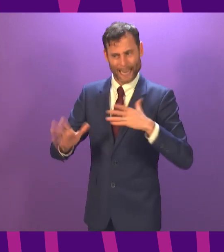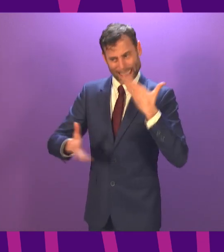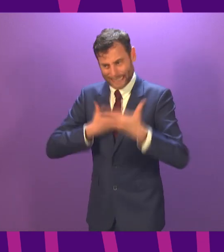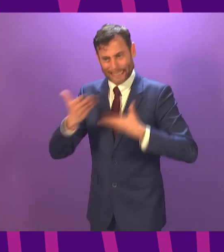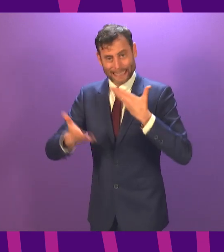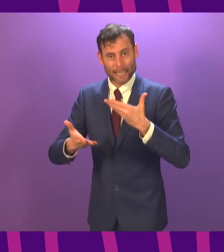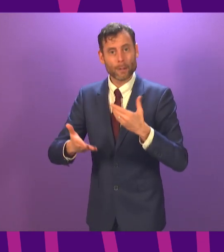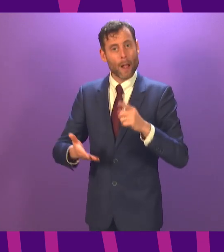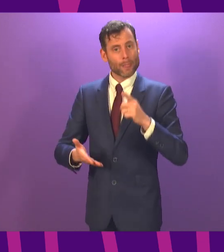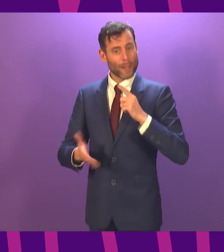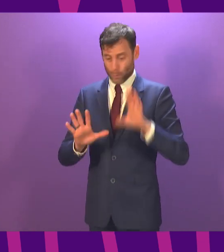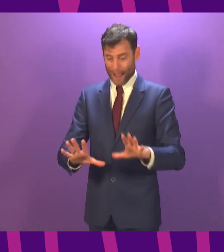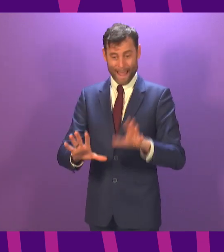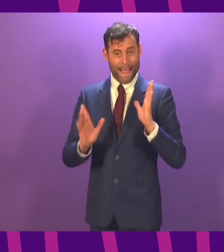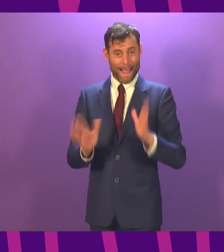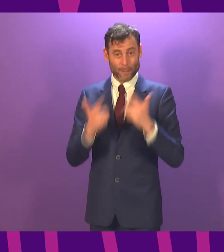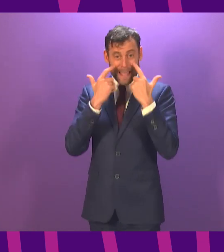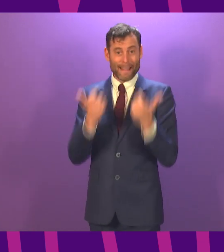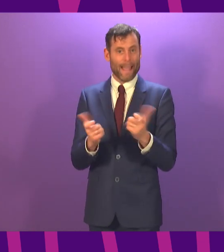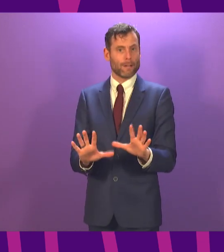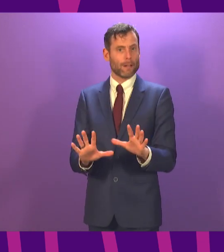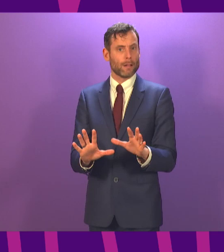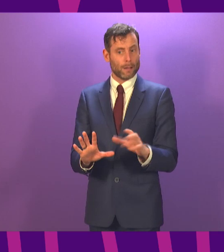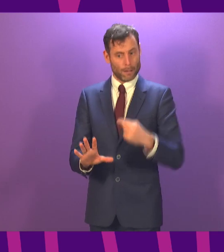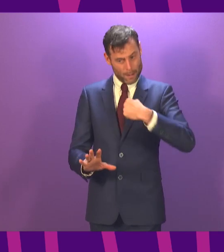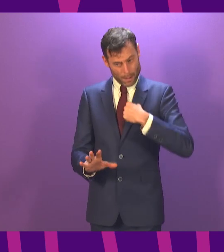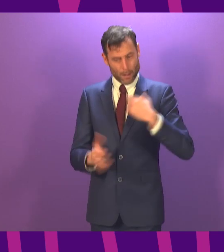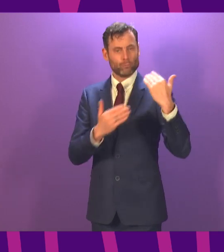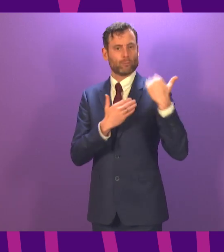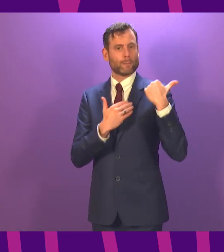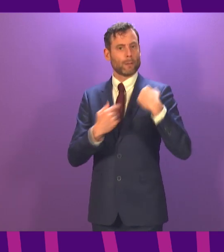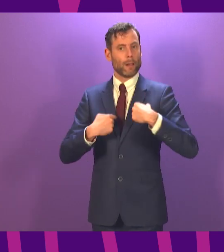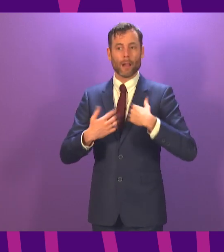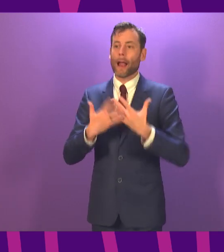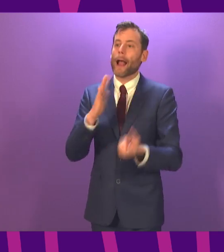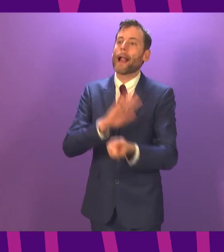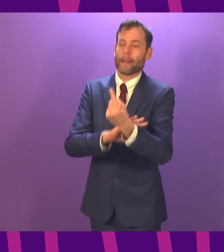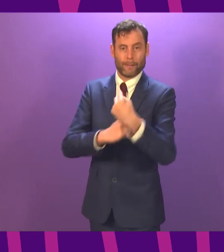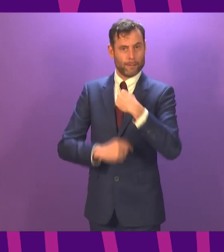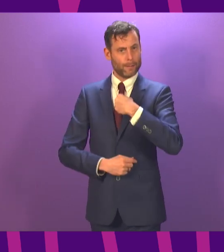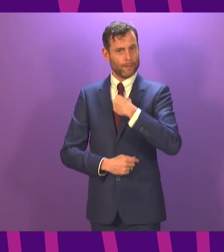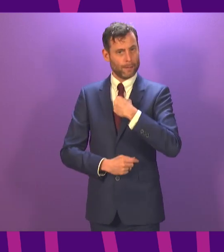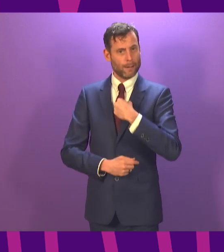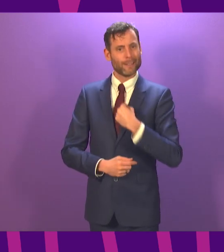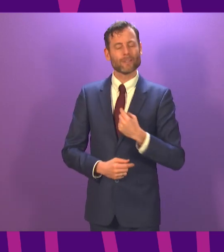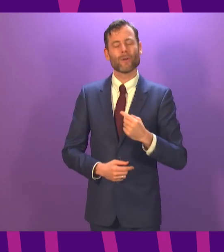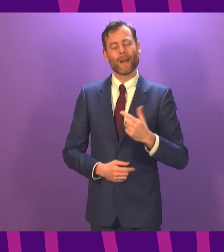the burden of that very heavily, indeed, but that also makes it more important that we